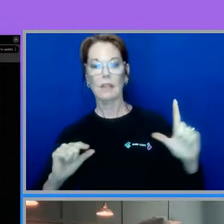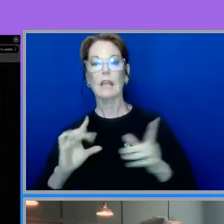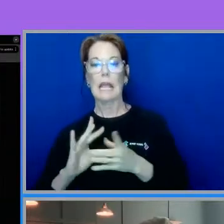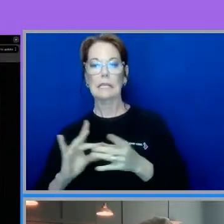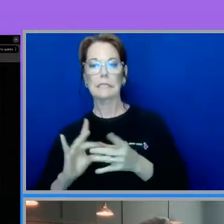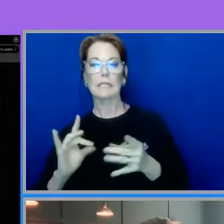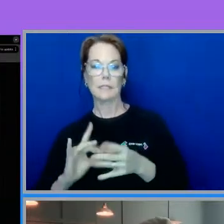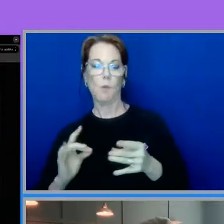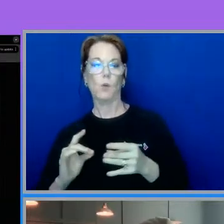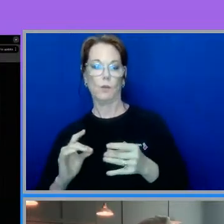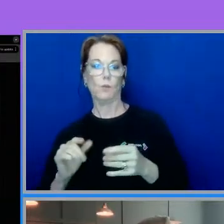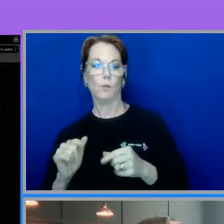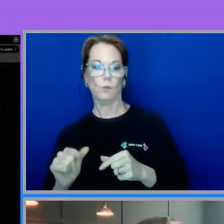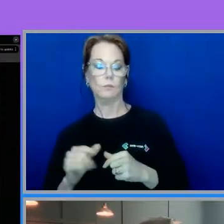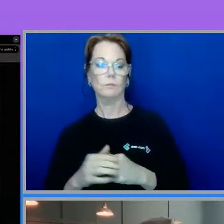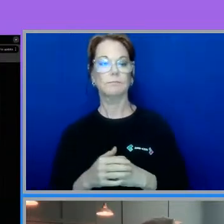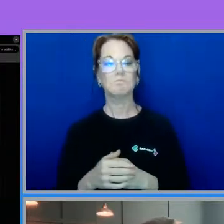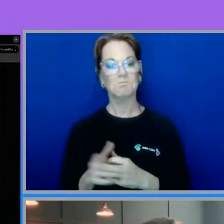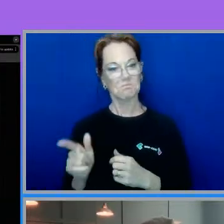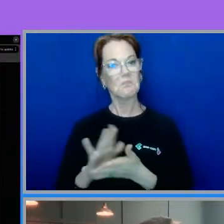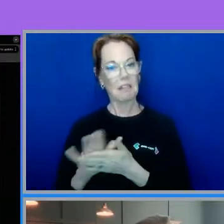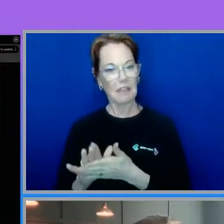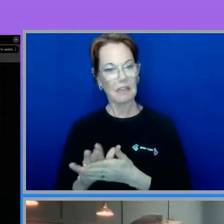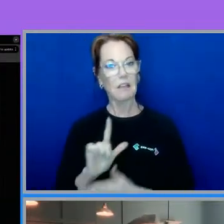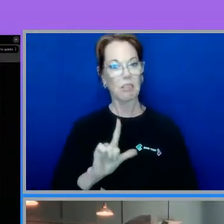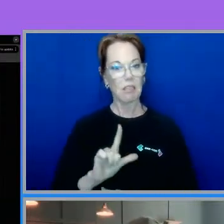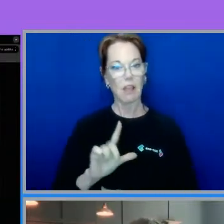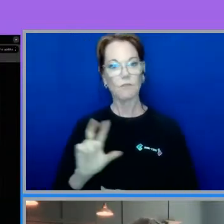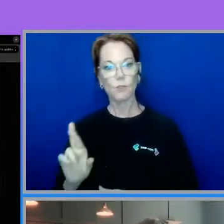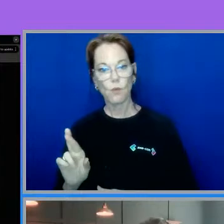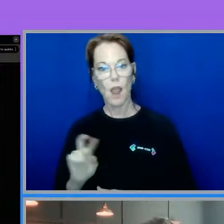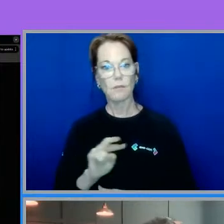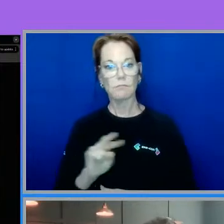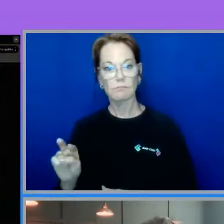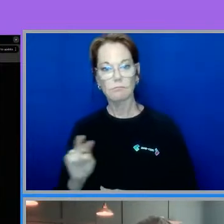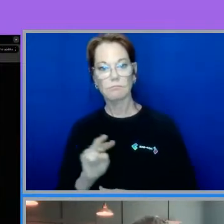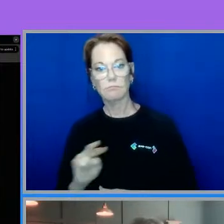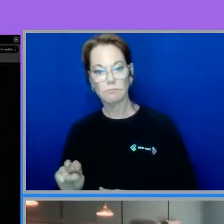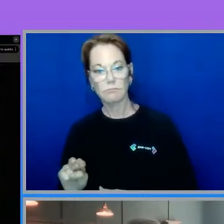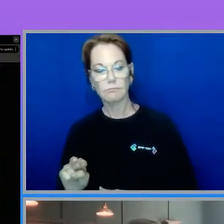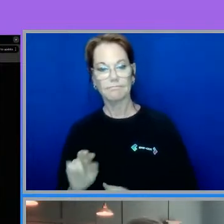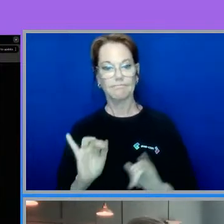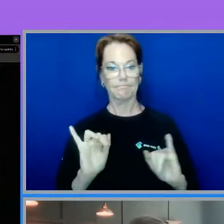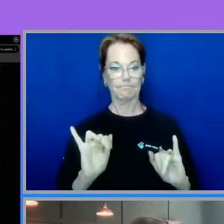to bottom and left to right. But I'm going to shift the content